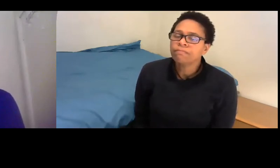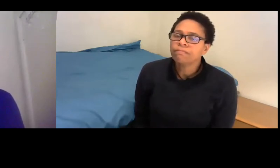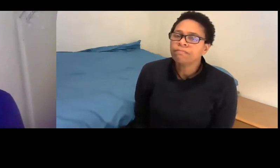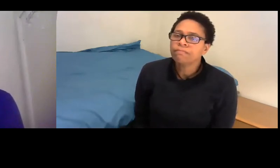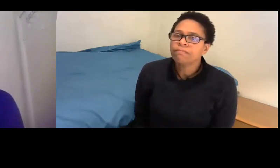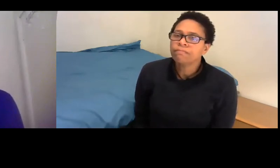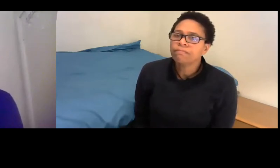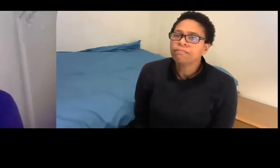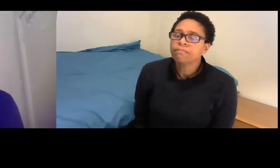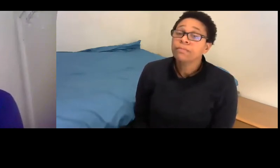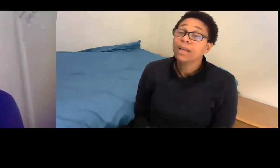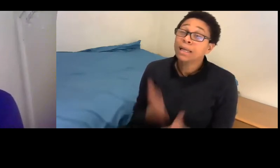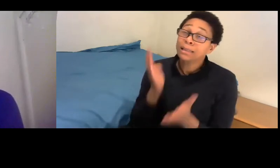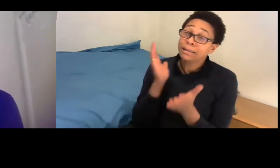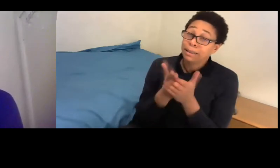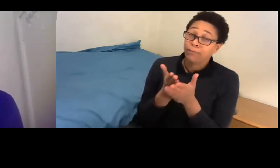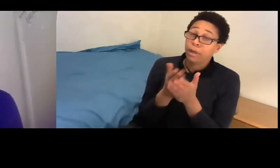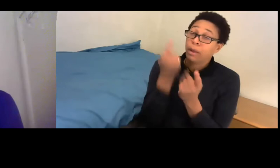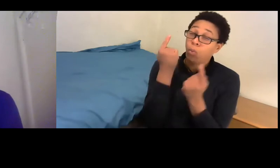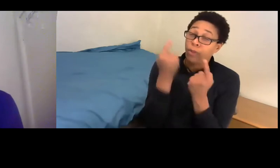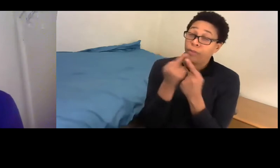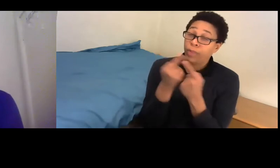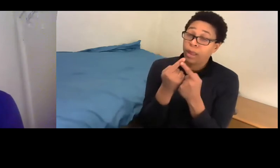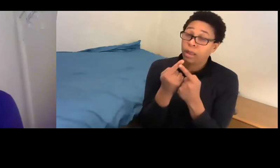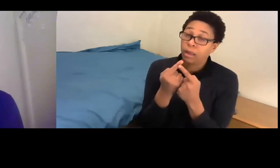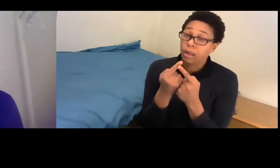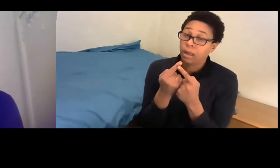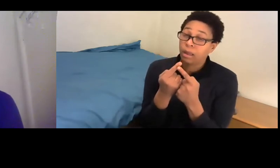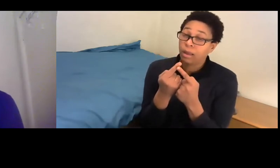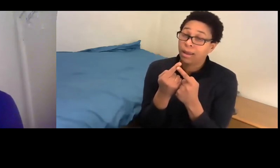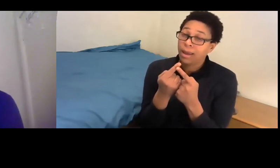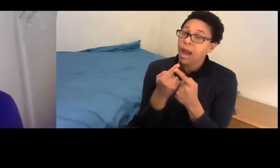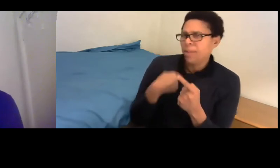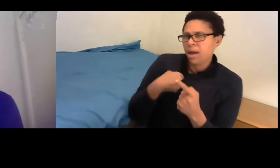is missing from this picture when we talk about gender and sexual relations in Islam now,